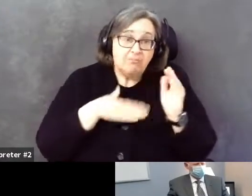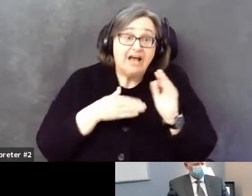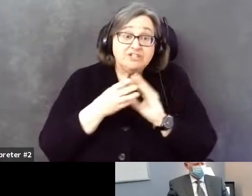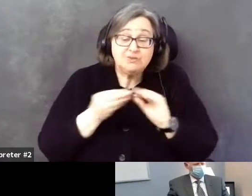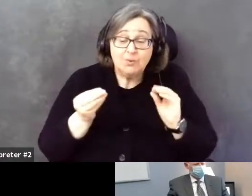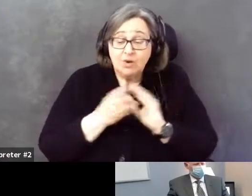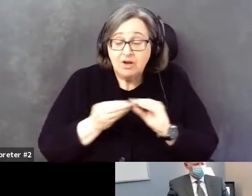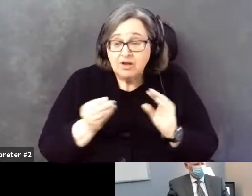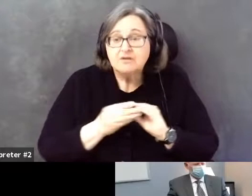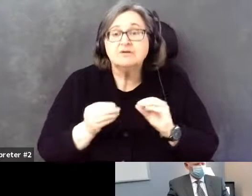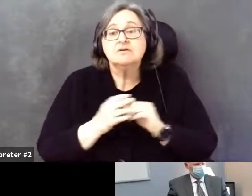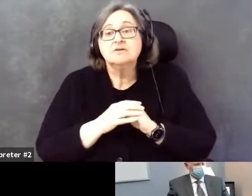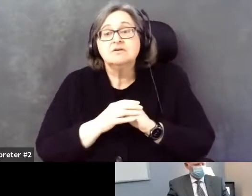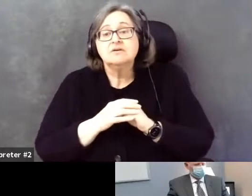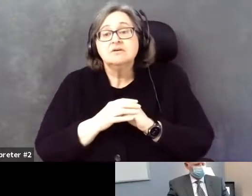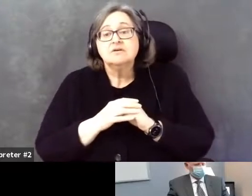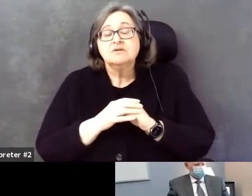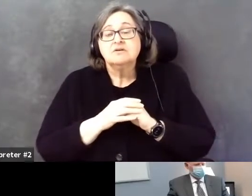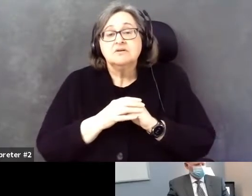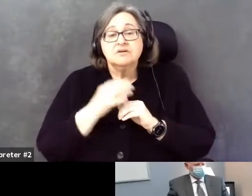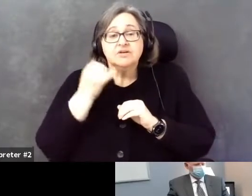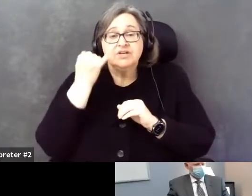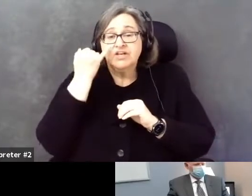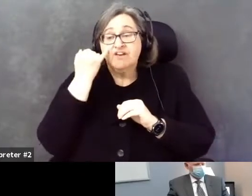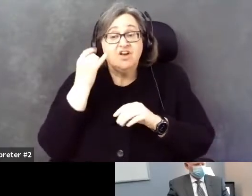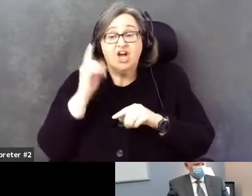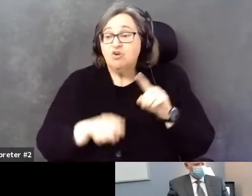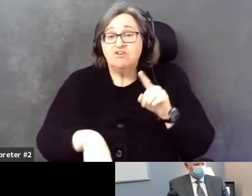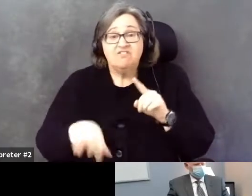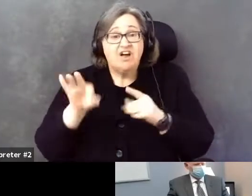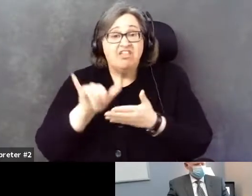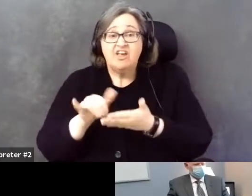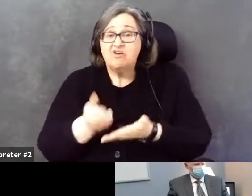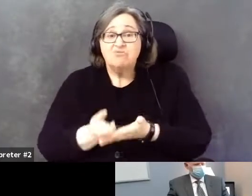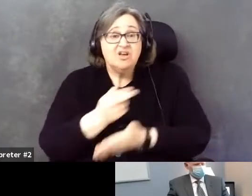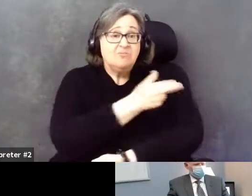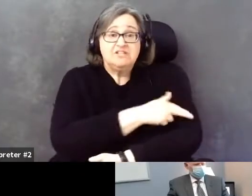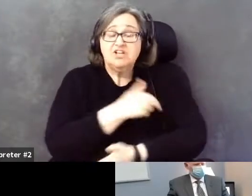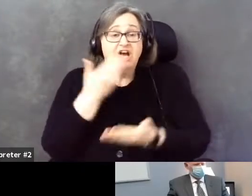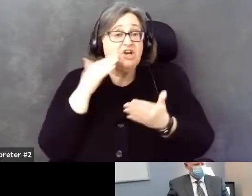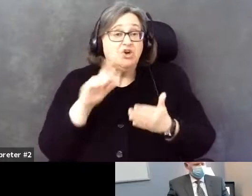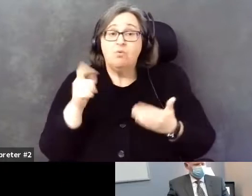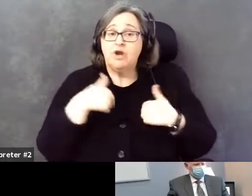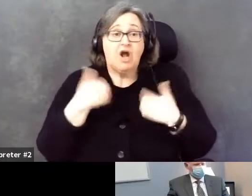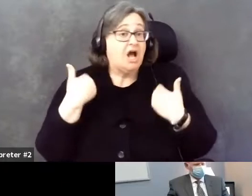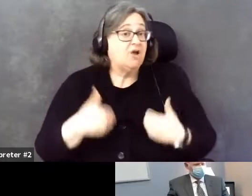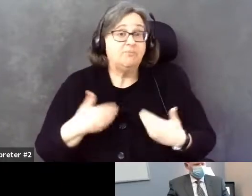had I not been able to find them, I don't know where I would be today.